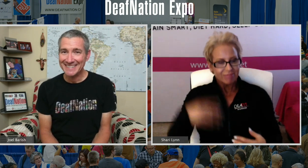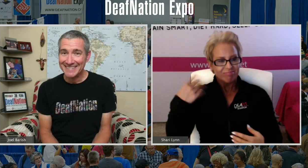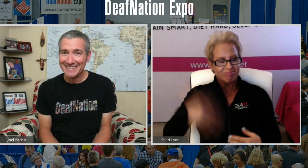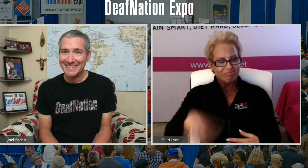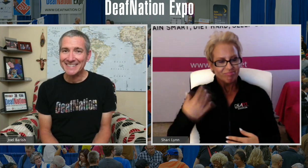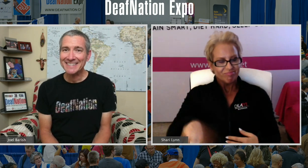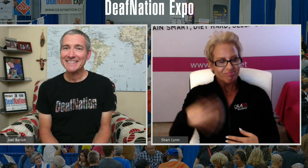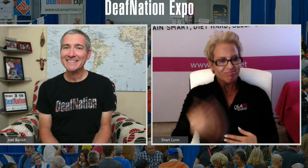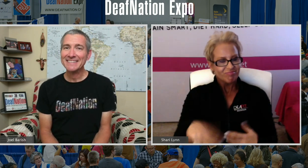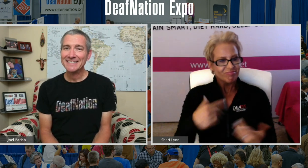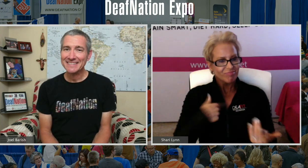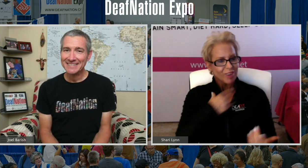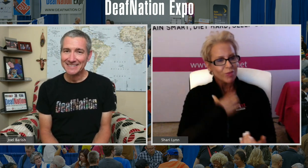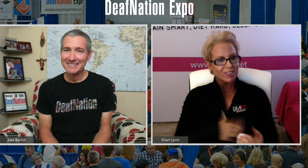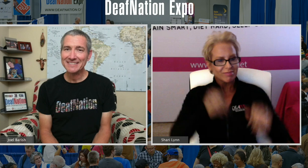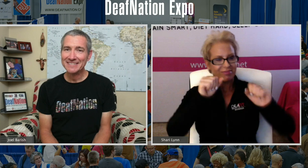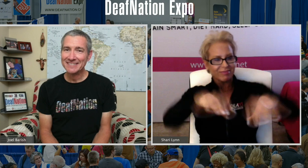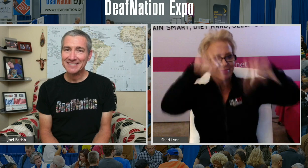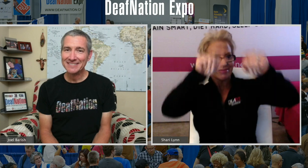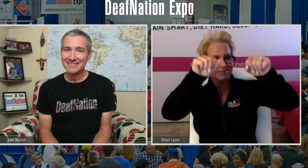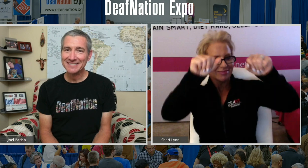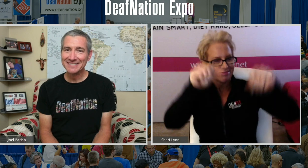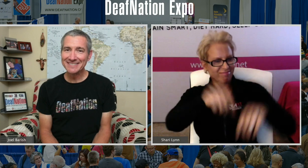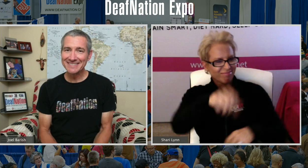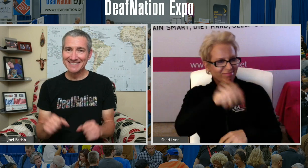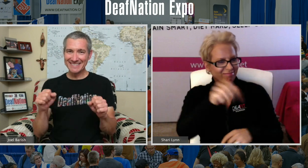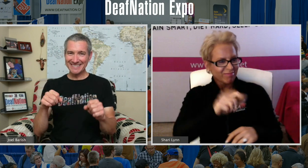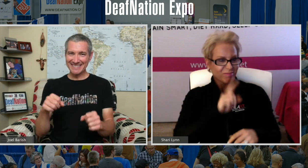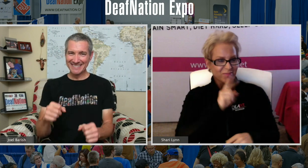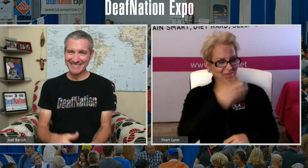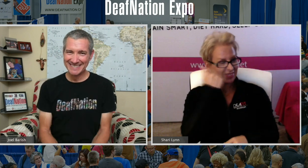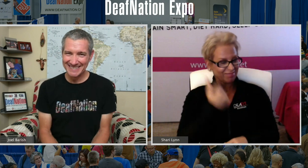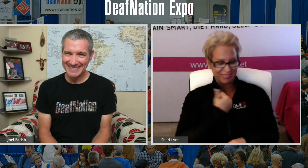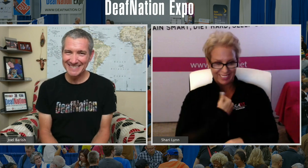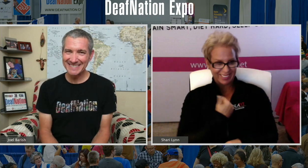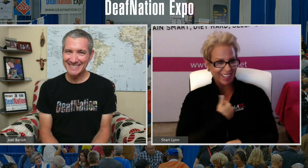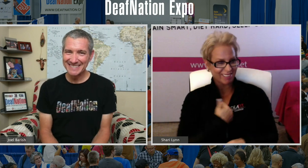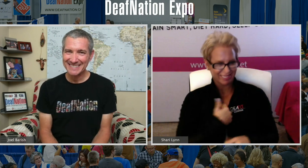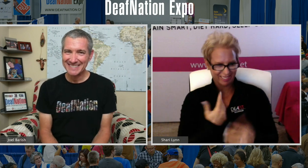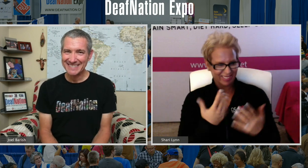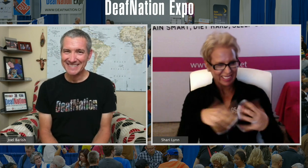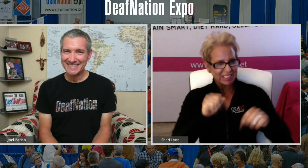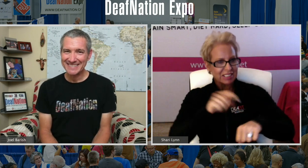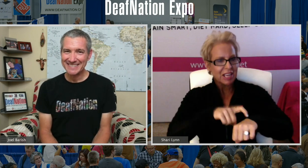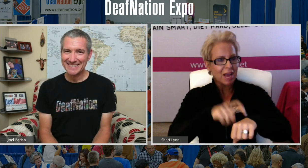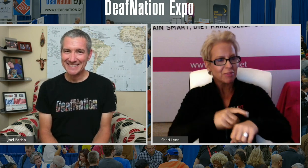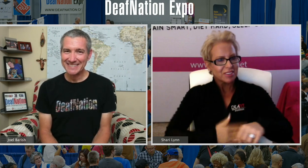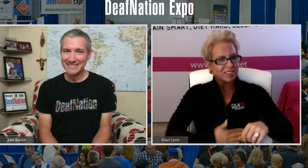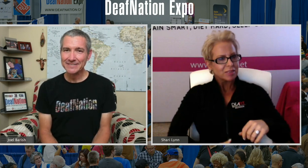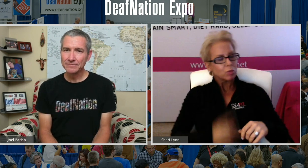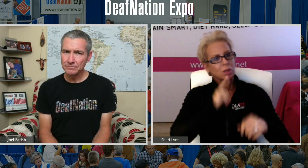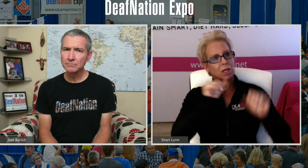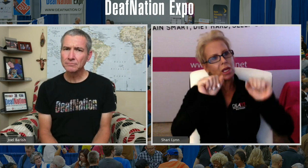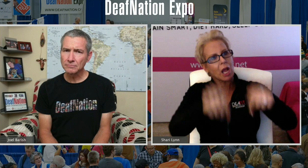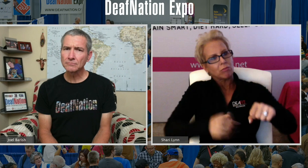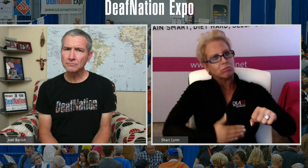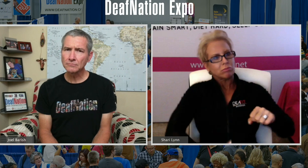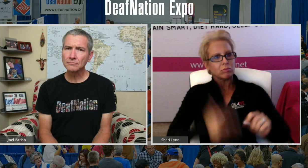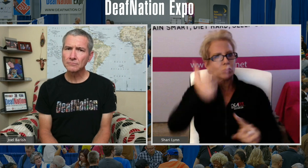Wow. I wish I could do that, it’s true, because for myself it takes time to have a flat stomach.